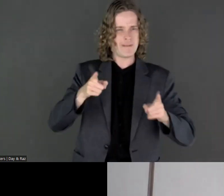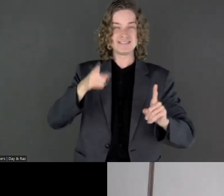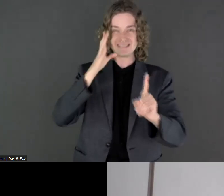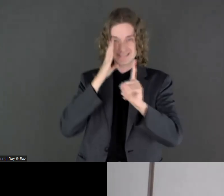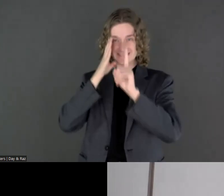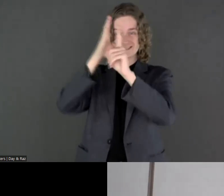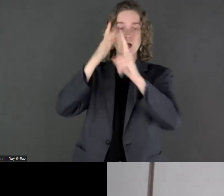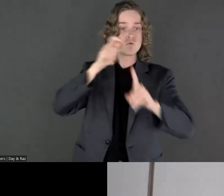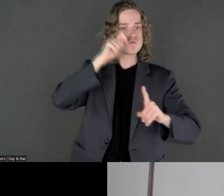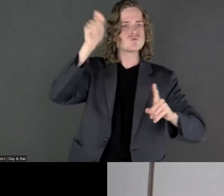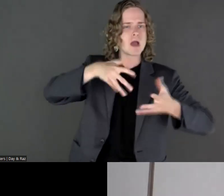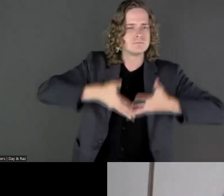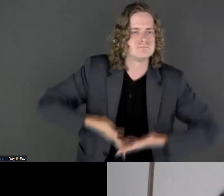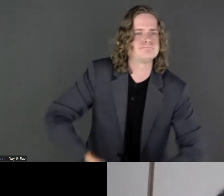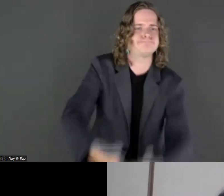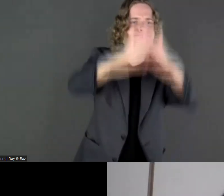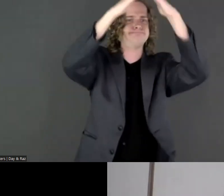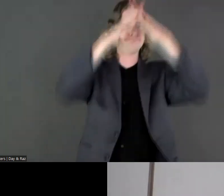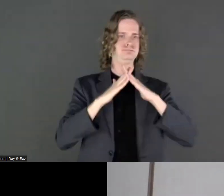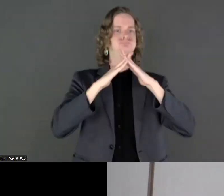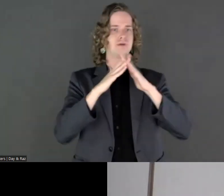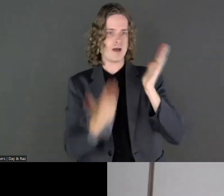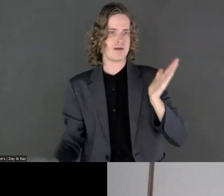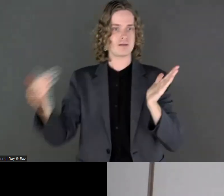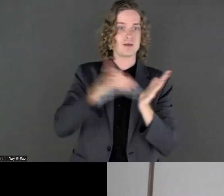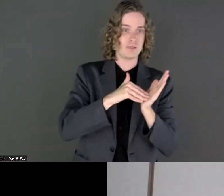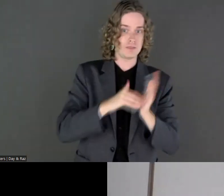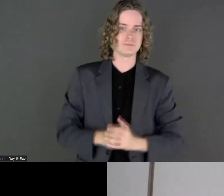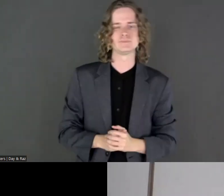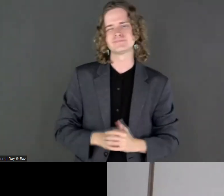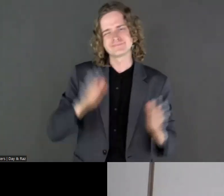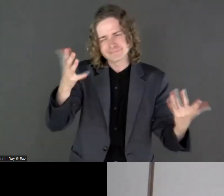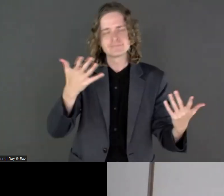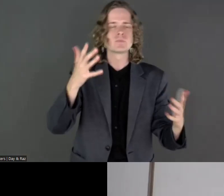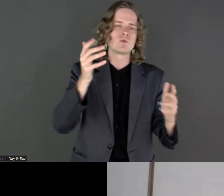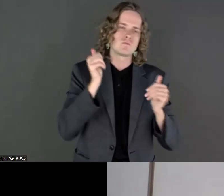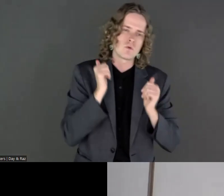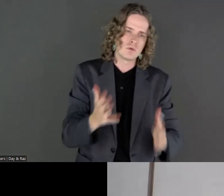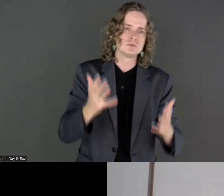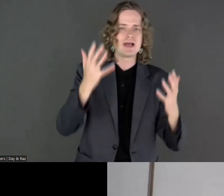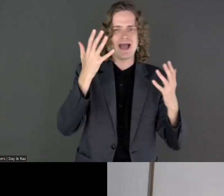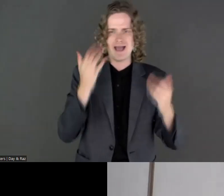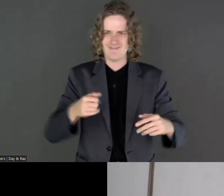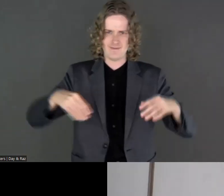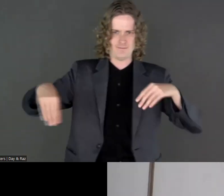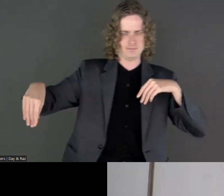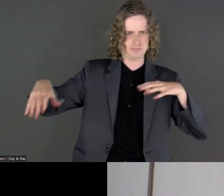we can give you a lot of examples when, indeed, certain stereotypes are taking place,